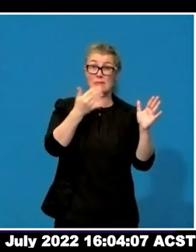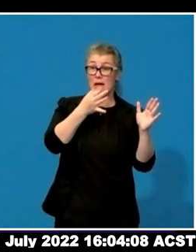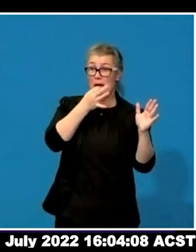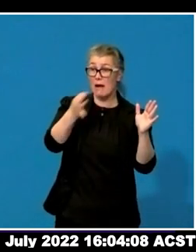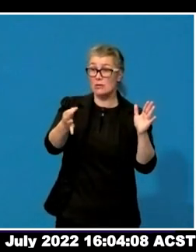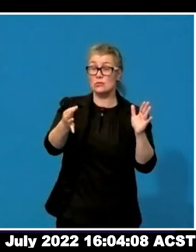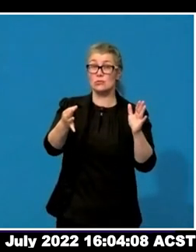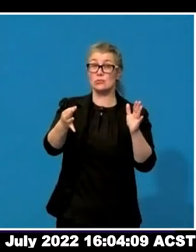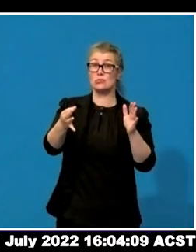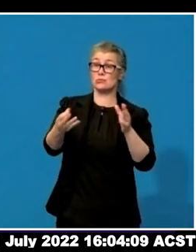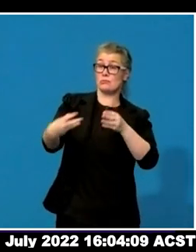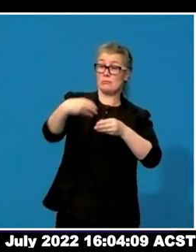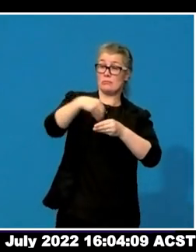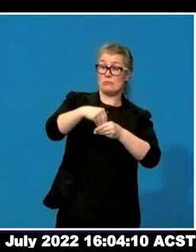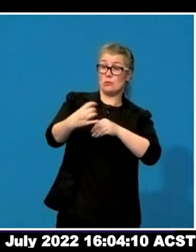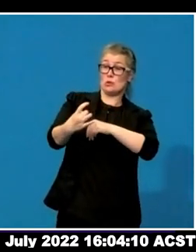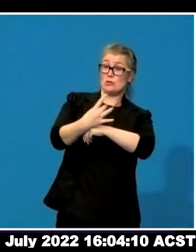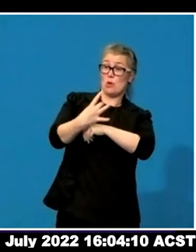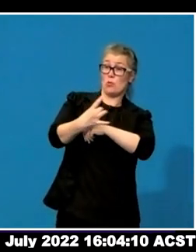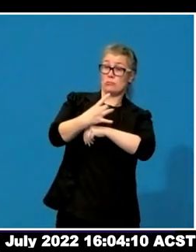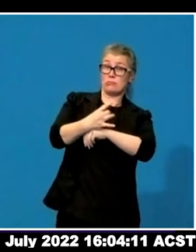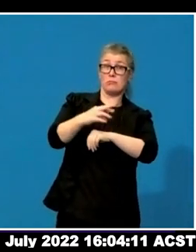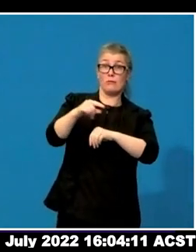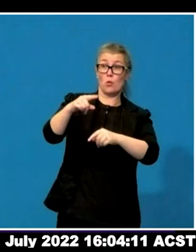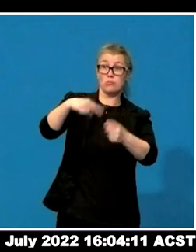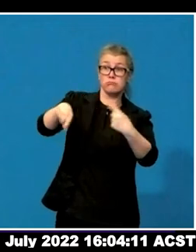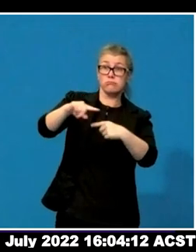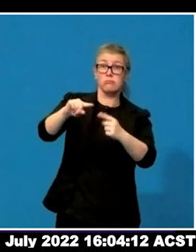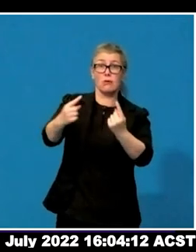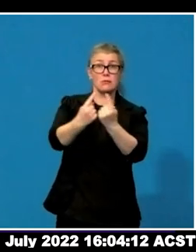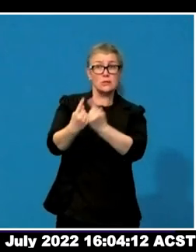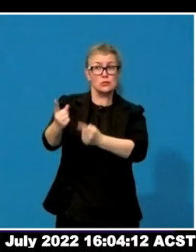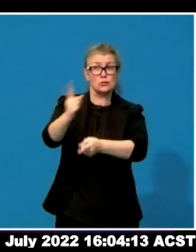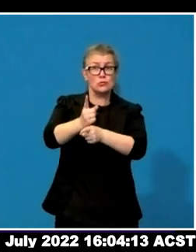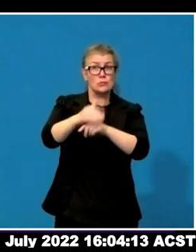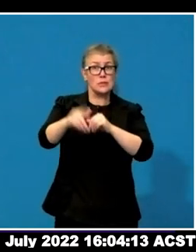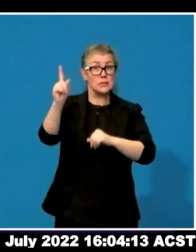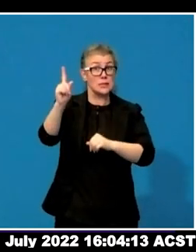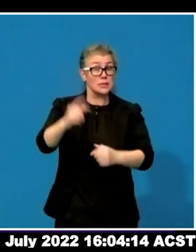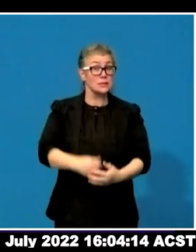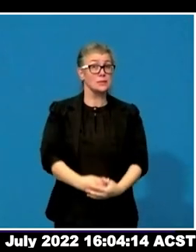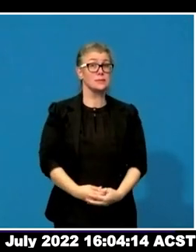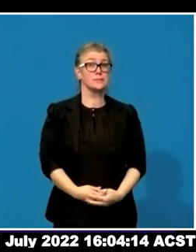the issues you're raising? JODY BARNEY: No.